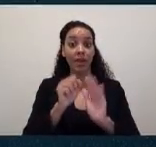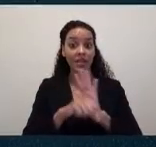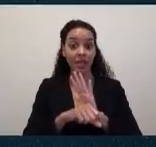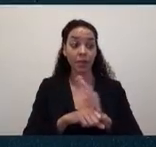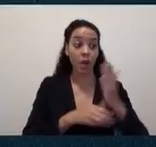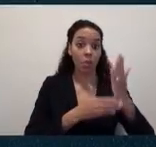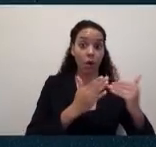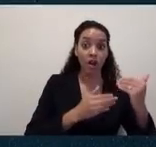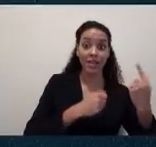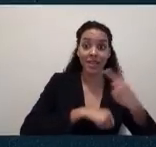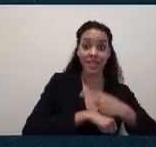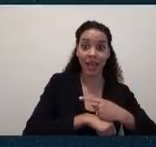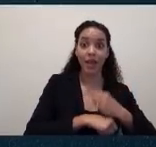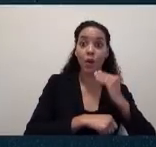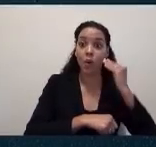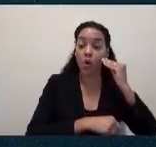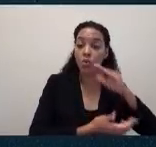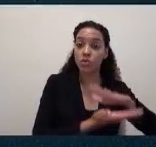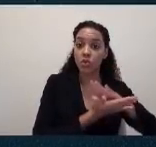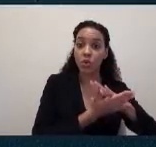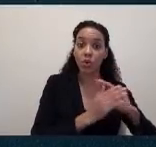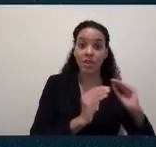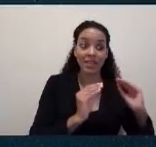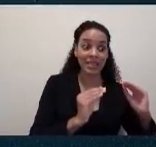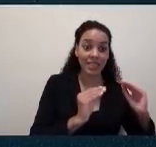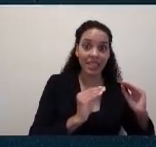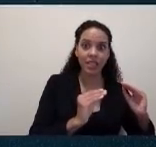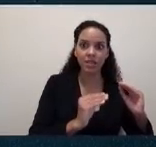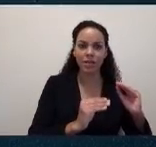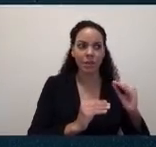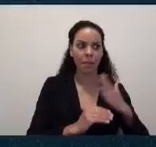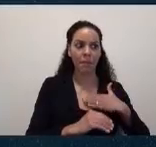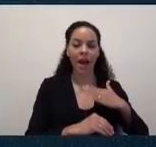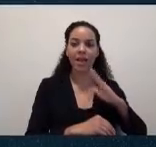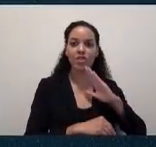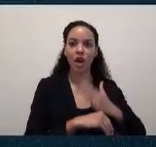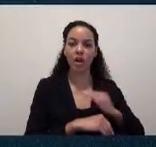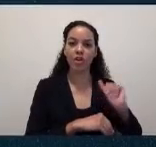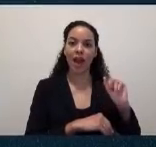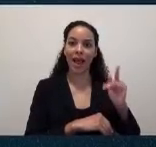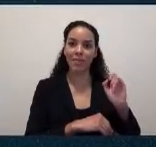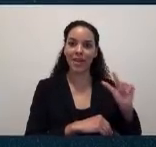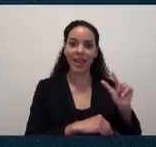my six- year-old, pouring over worksheets and try to come up with science experiments, and helping her.